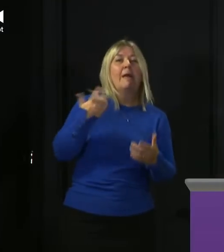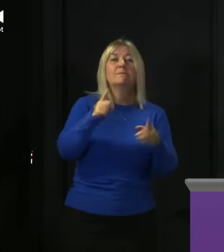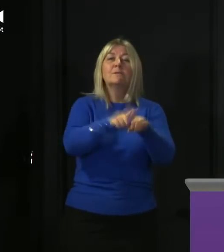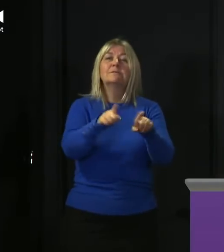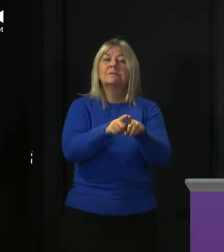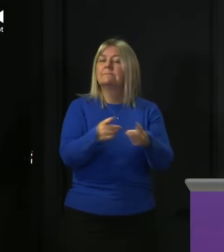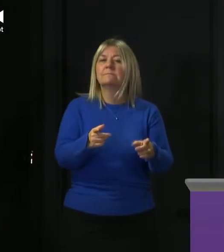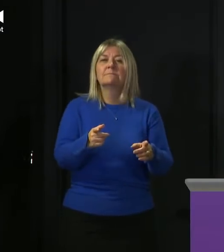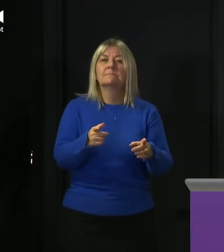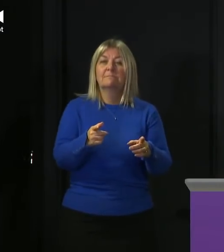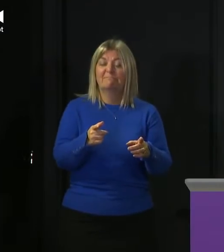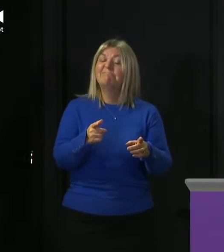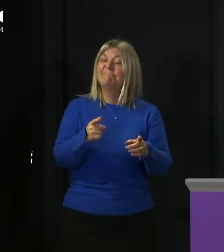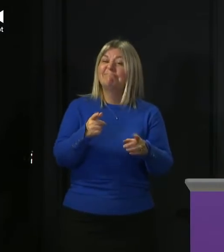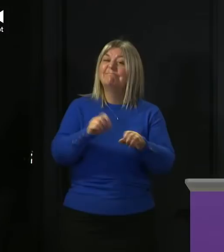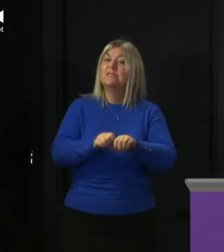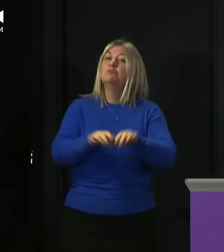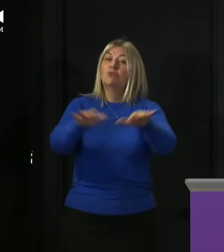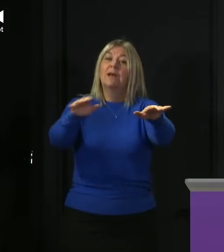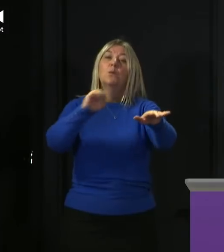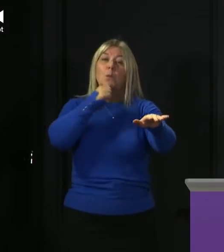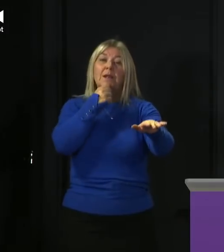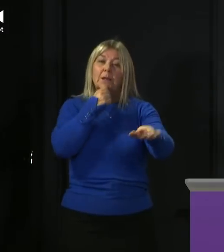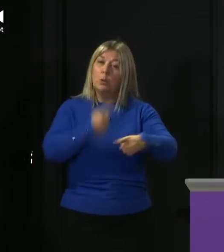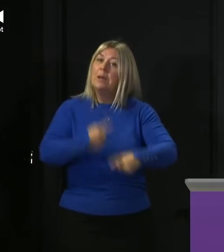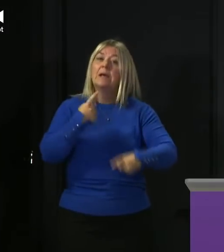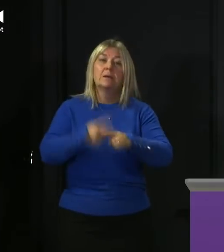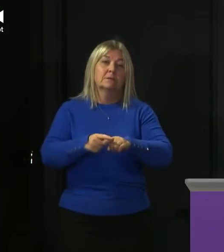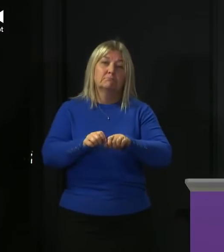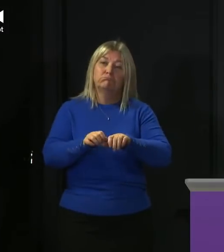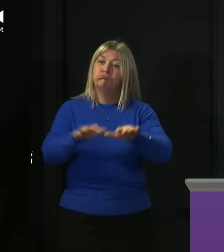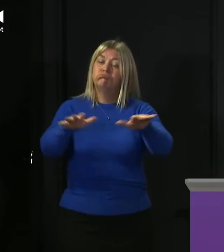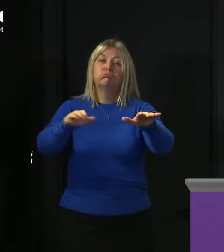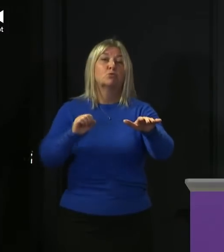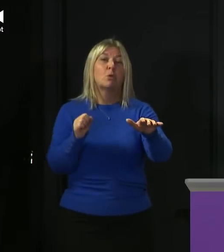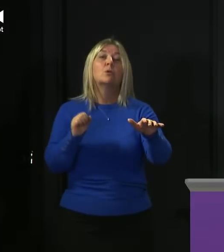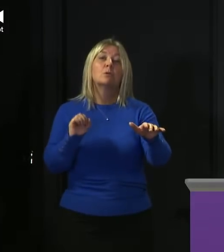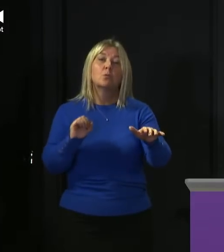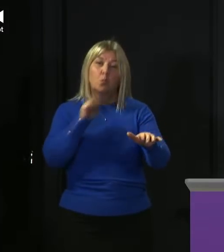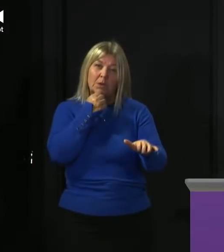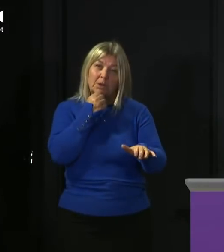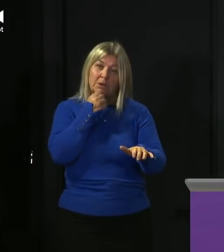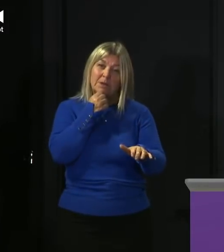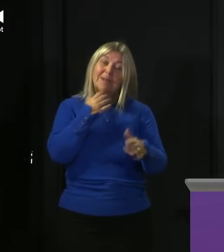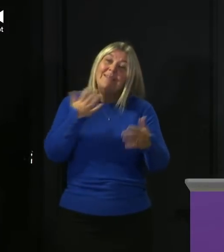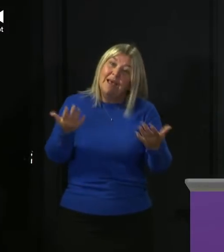we will see it spread much more and unfortunately there will be a consequence of that. But if we all